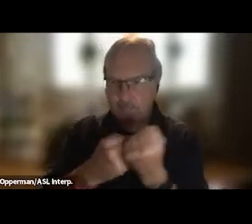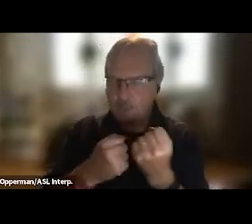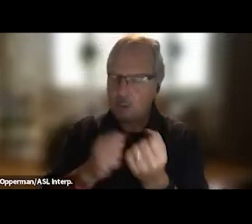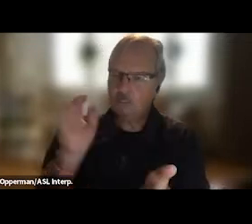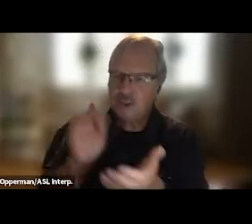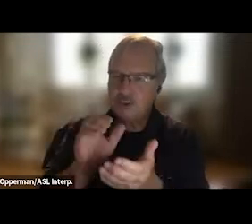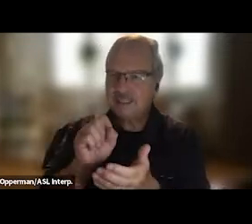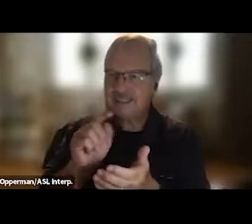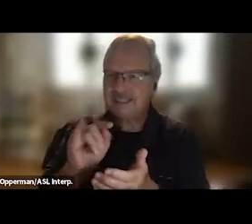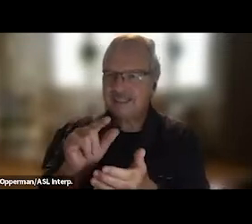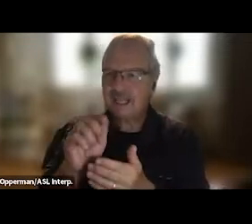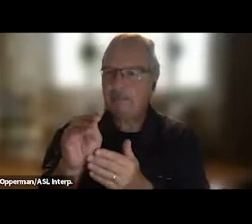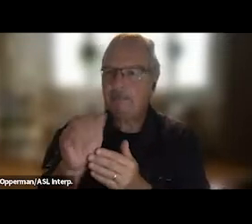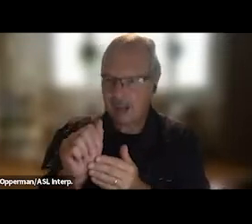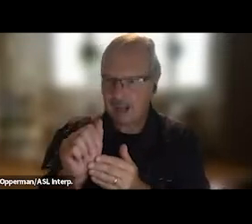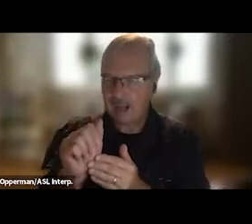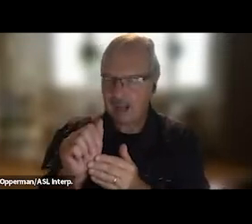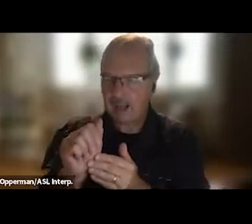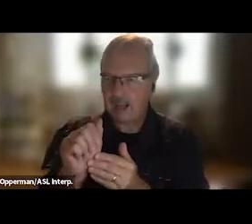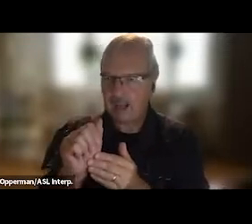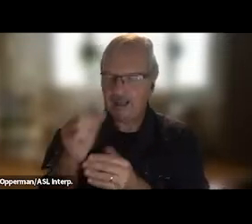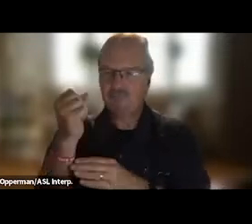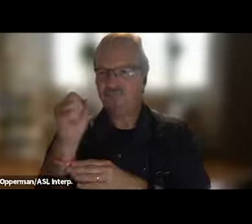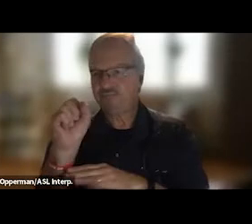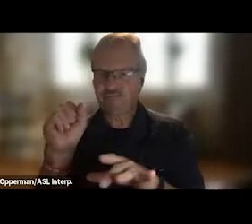And so that was just something that we wanted to be able to lift up and share.